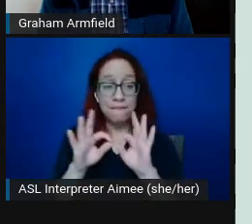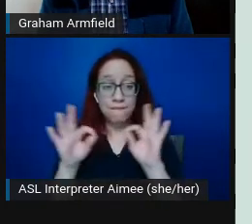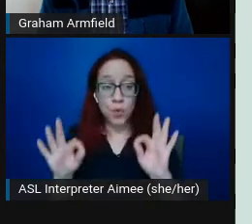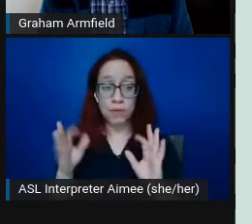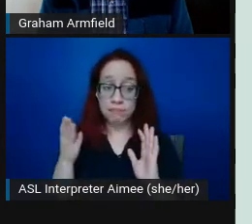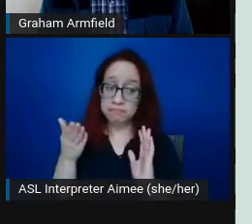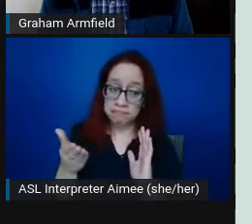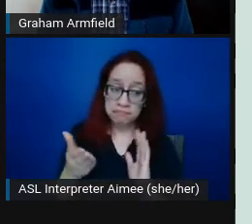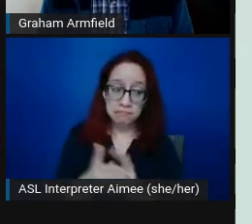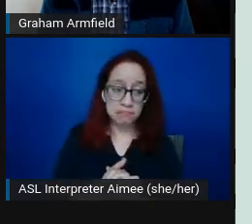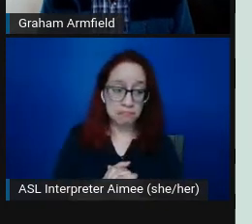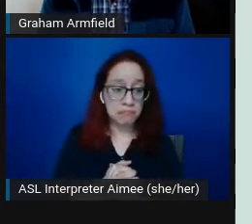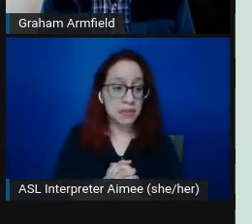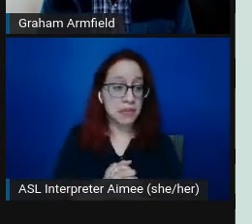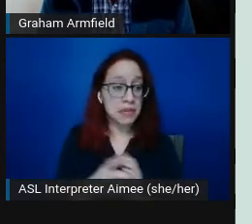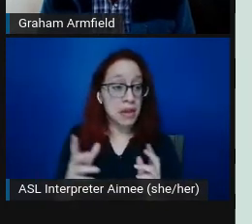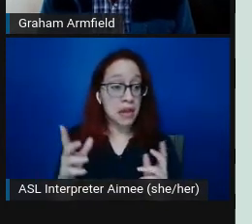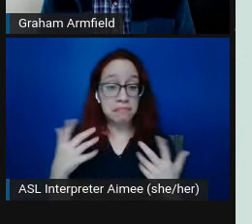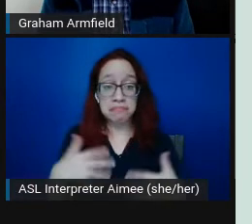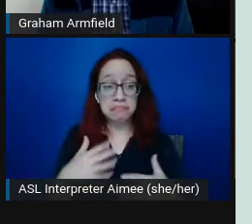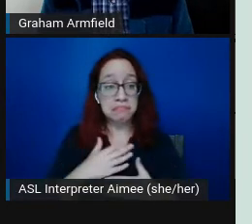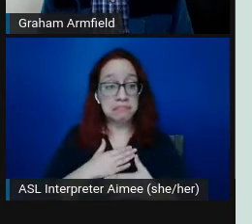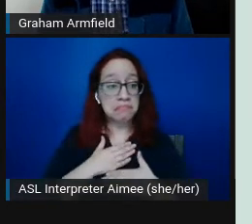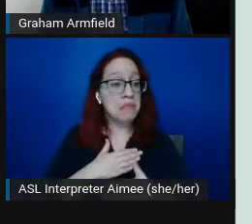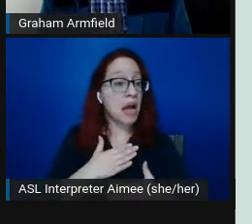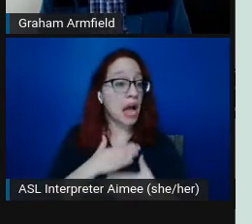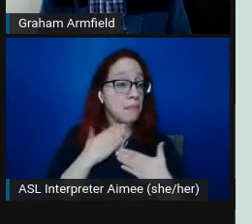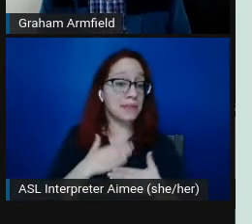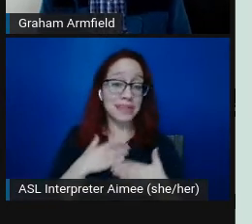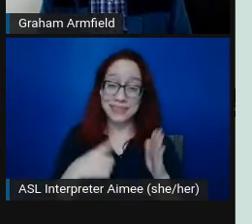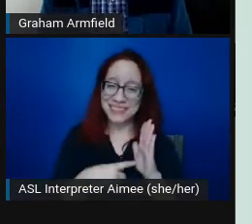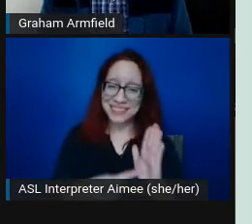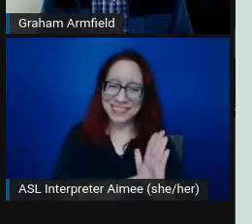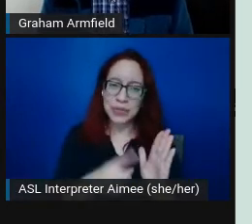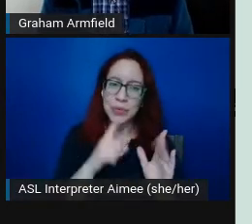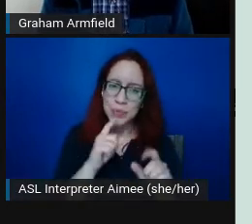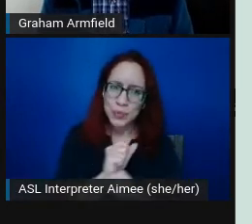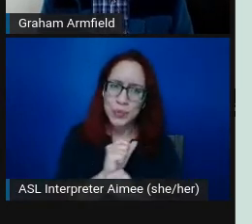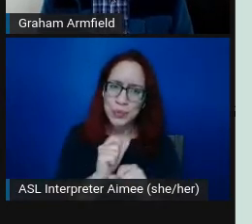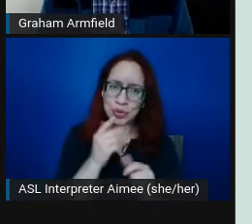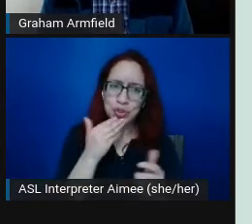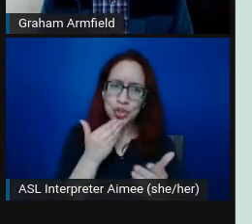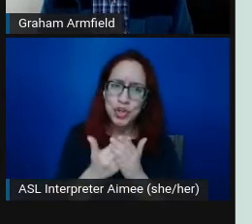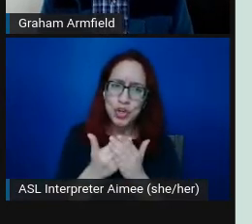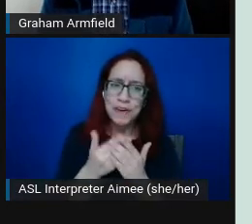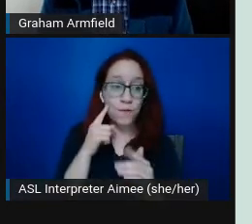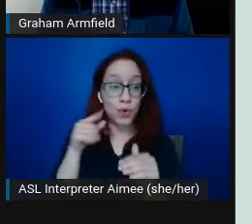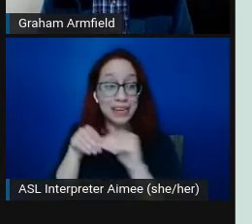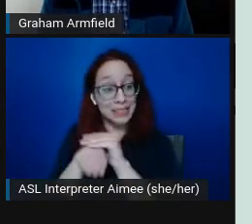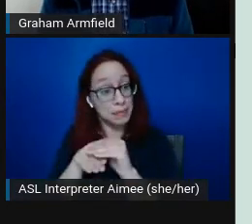and I'm very pleased to relate that this form is generally, pretty good from an accessibility perspective.